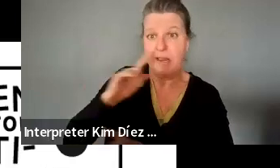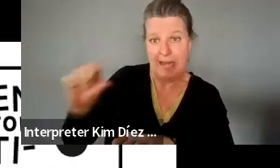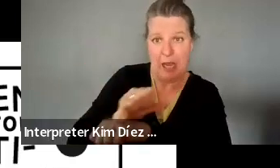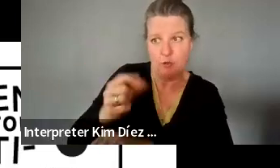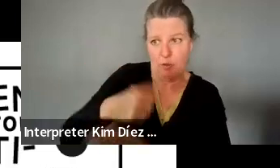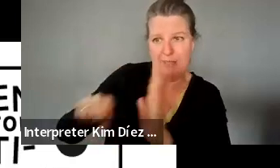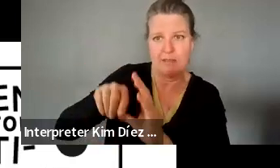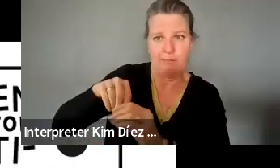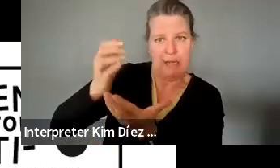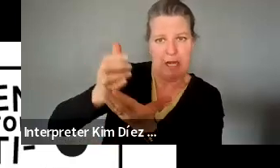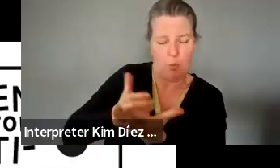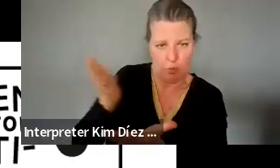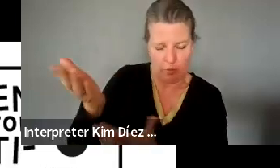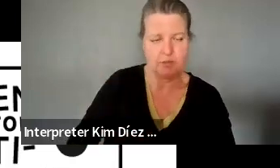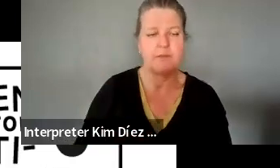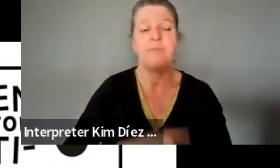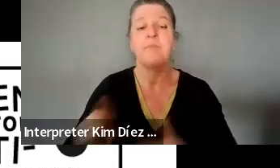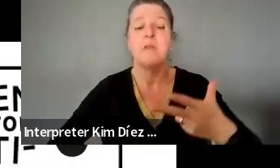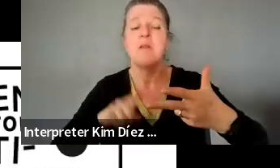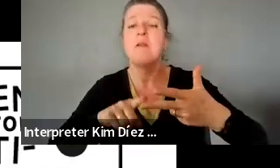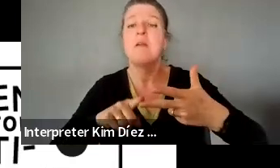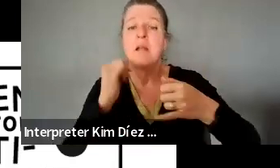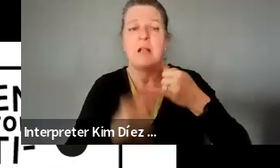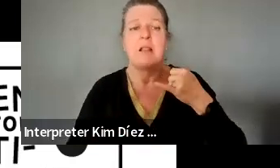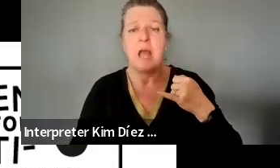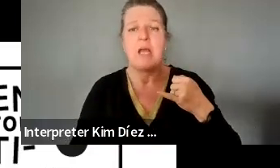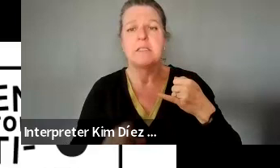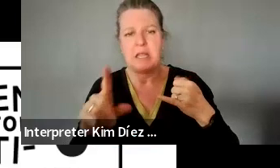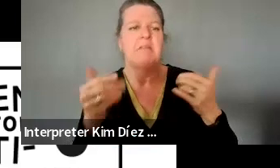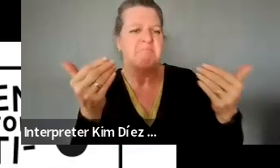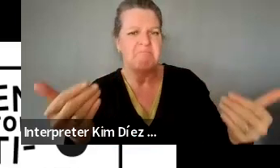And then lastly, and Una, you can move on to the next slide,